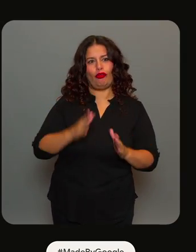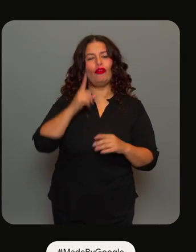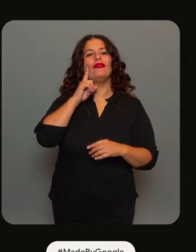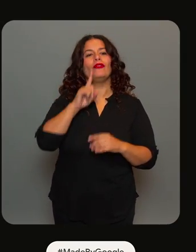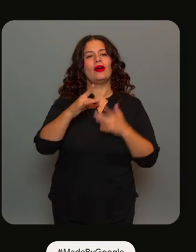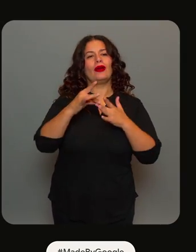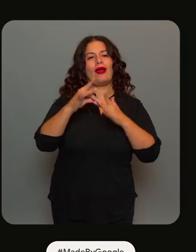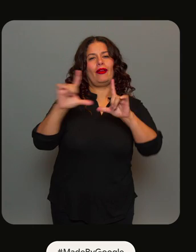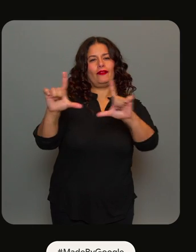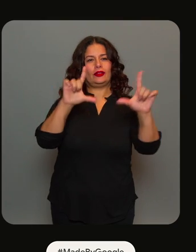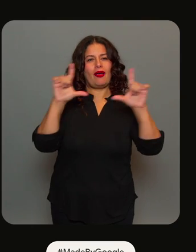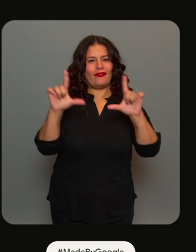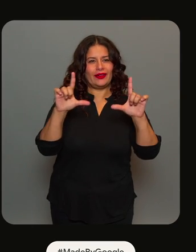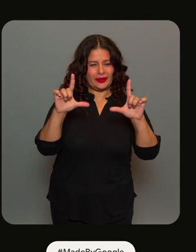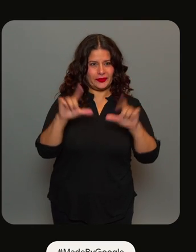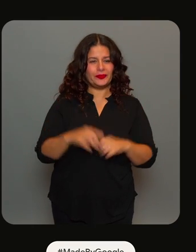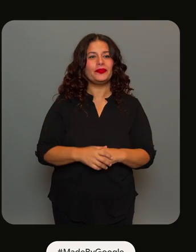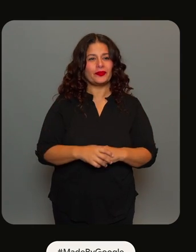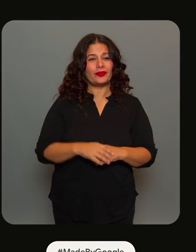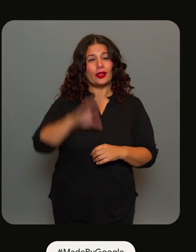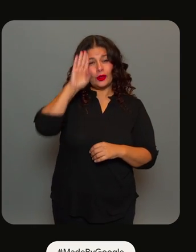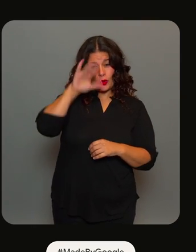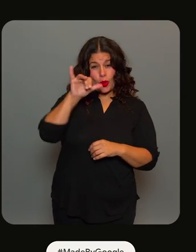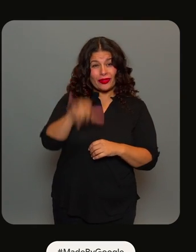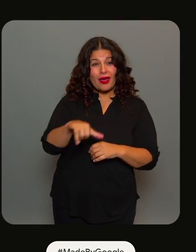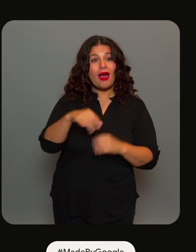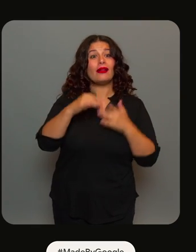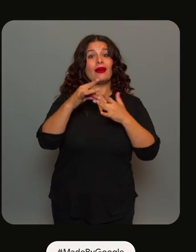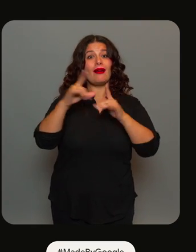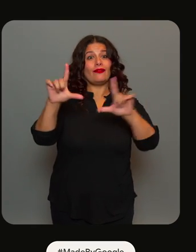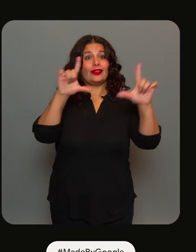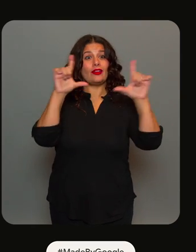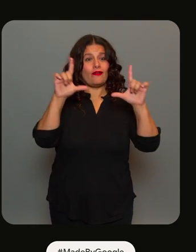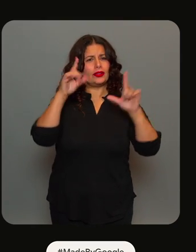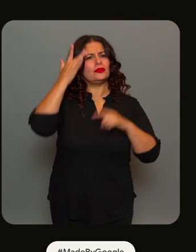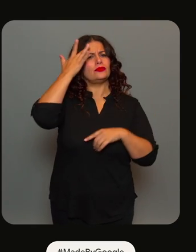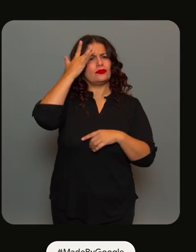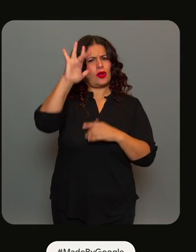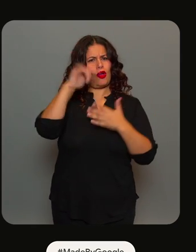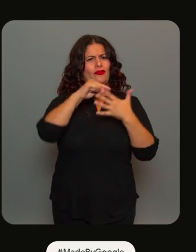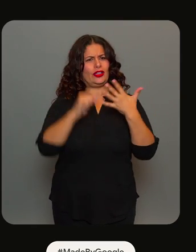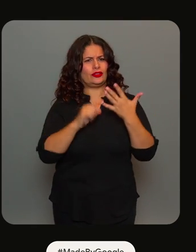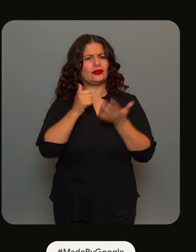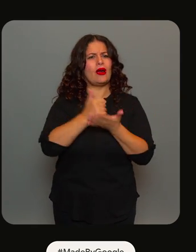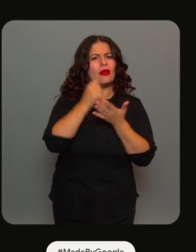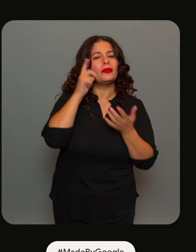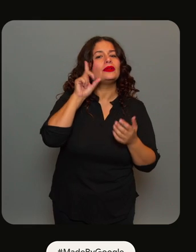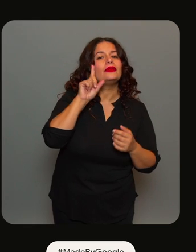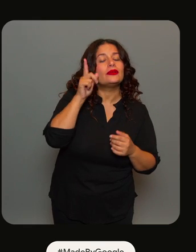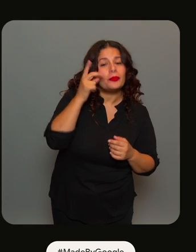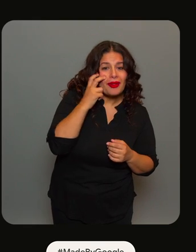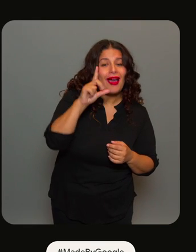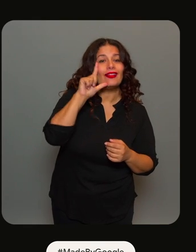Guided Frame is a smart selfie feature that helps blind and low-vision users to take a beautiful selfie. One.